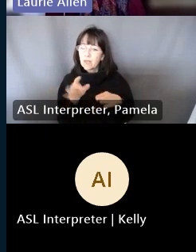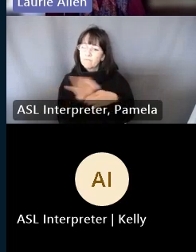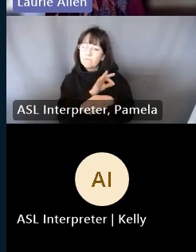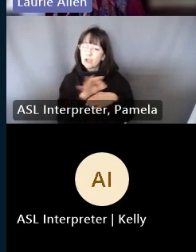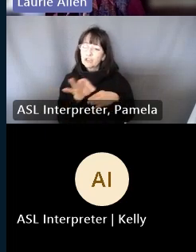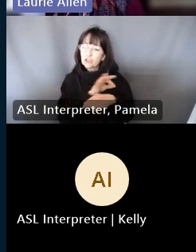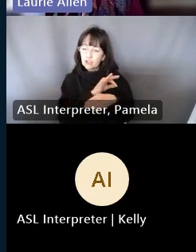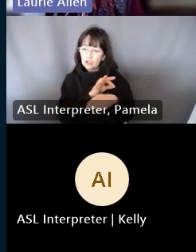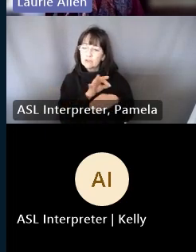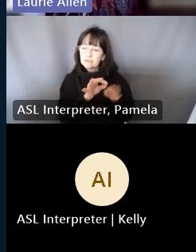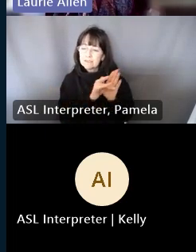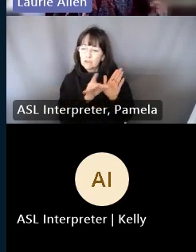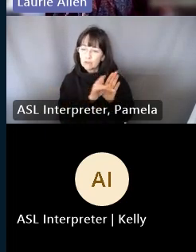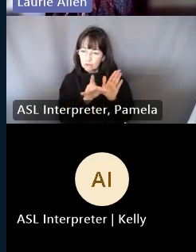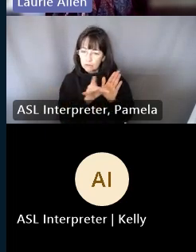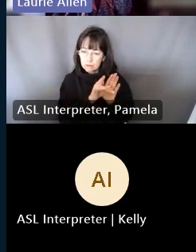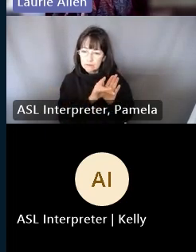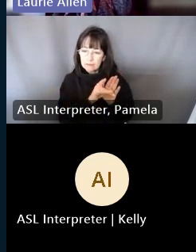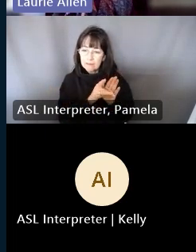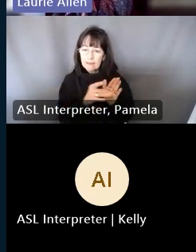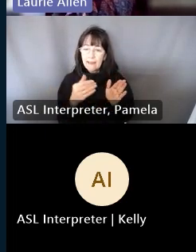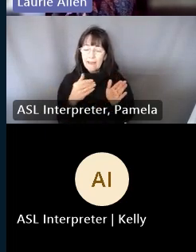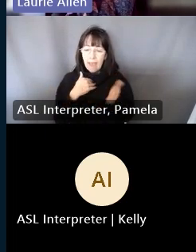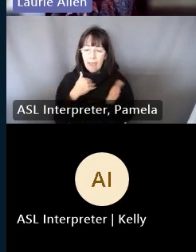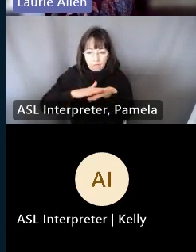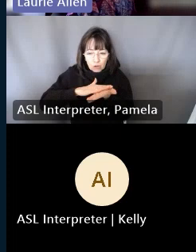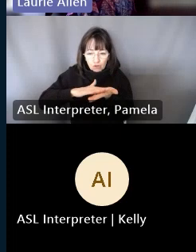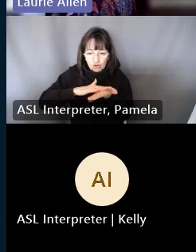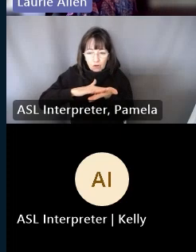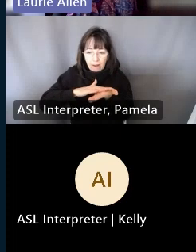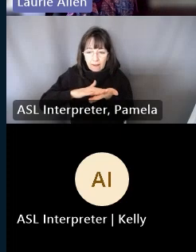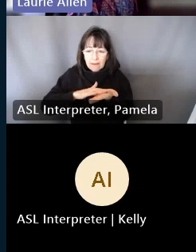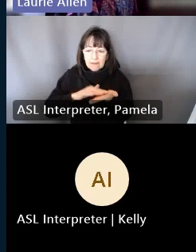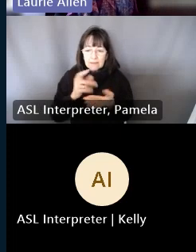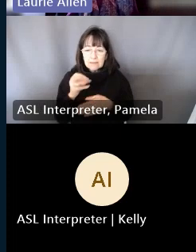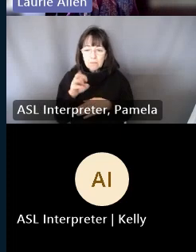So they have raised patterns, and I'll give you an example of the Port Indicators.